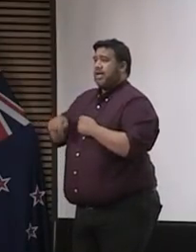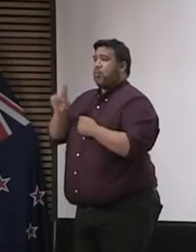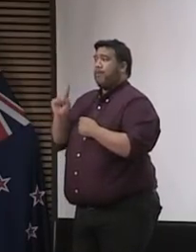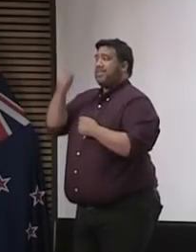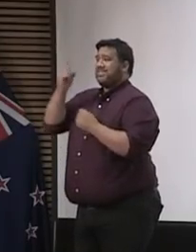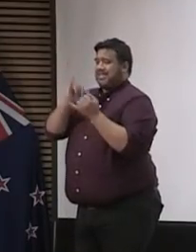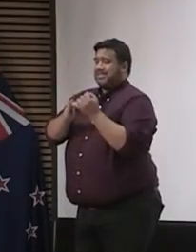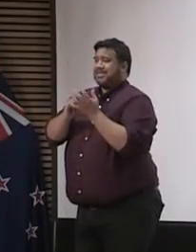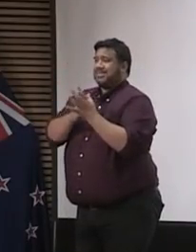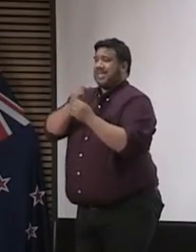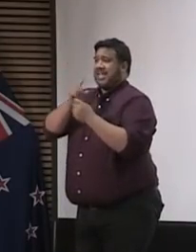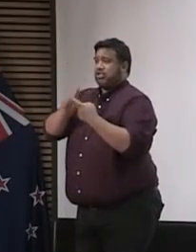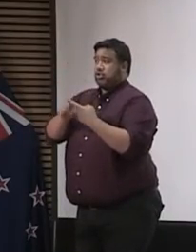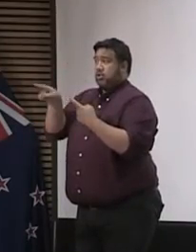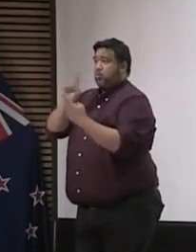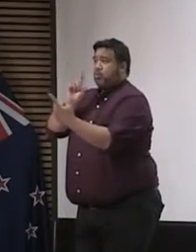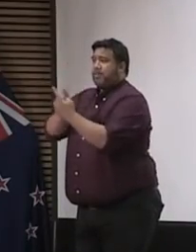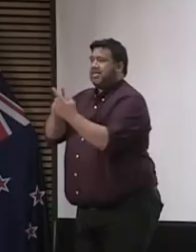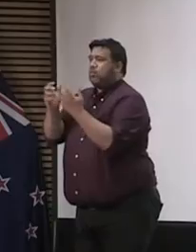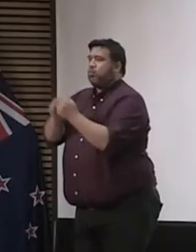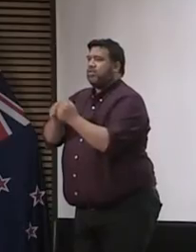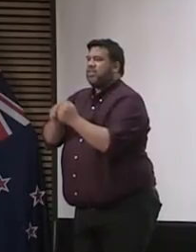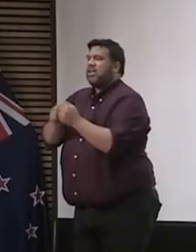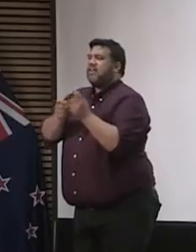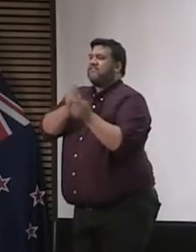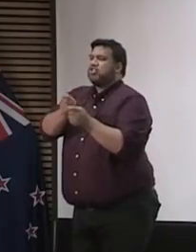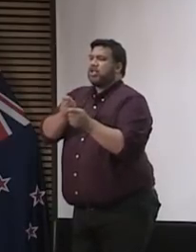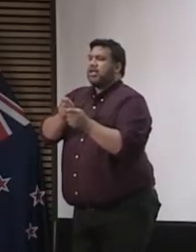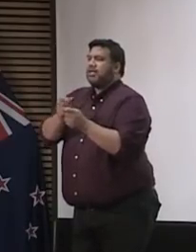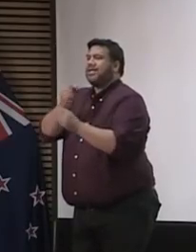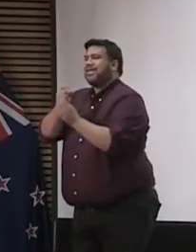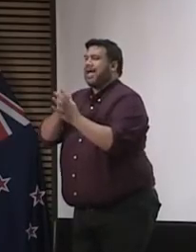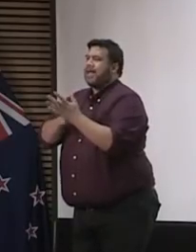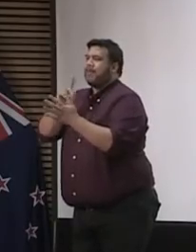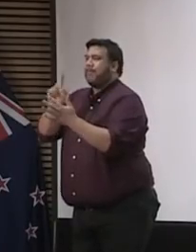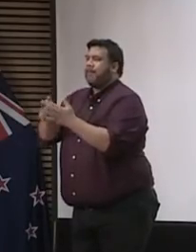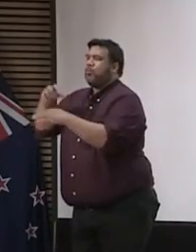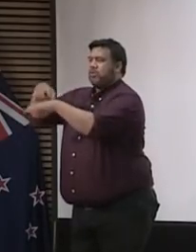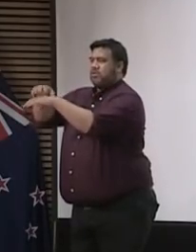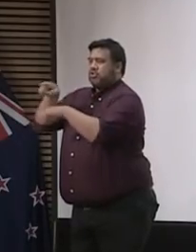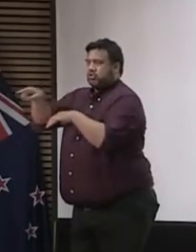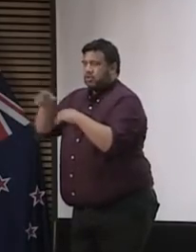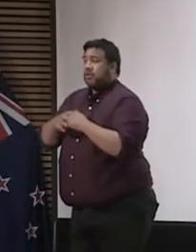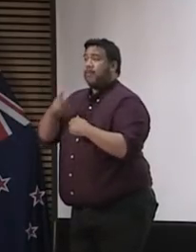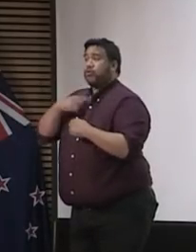toFish & Game because many ofyou may be familiar with thefact that for duck shootingthat is